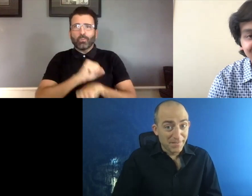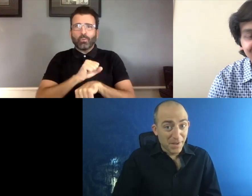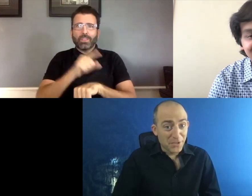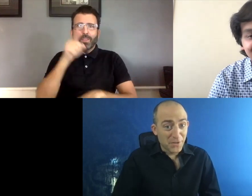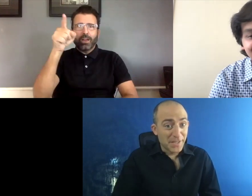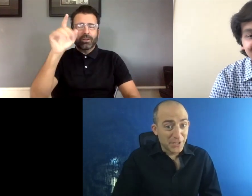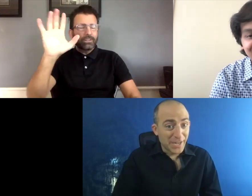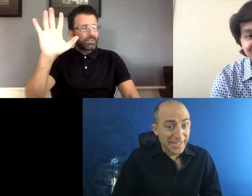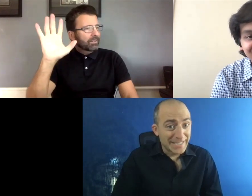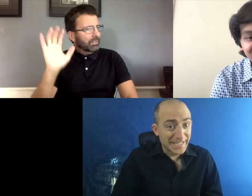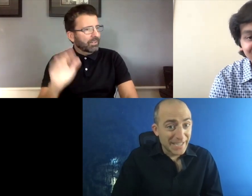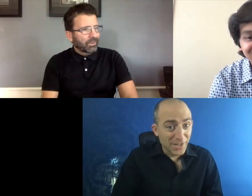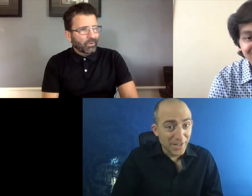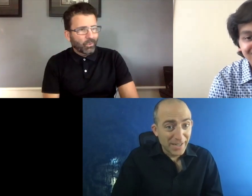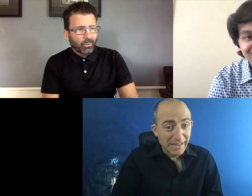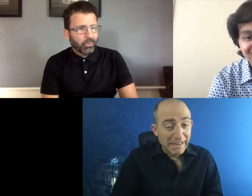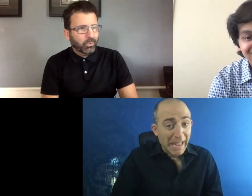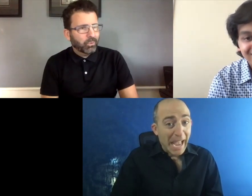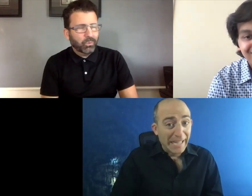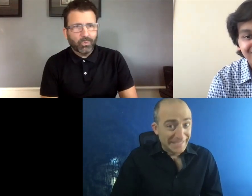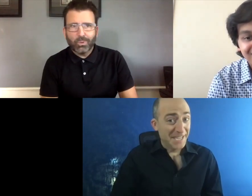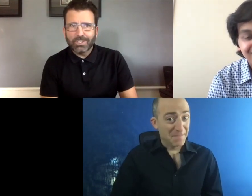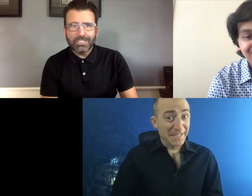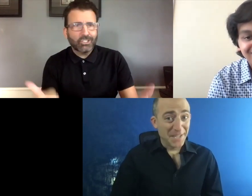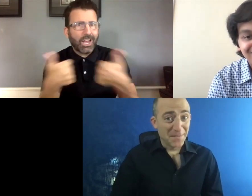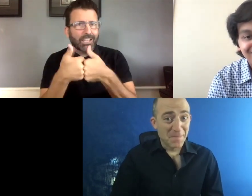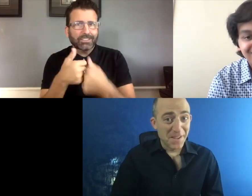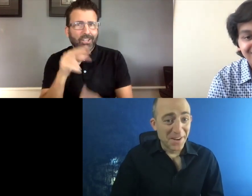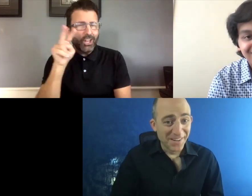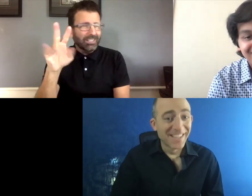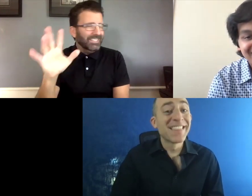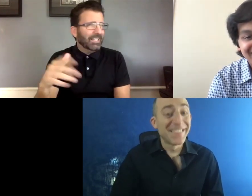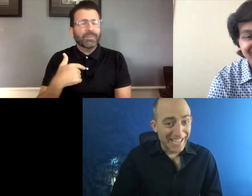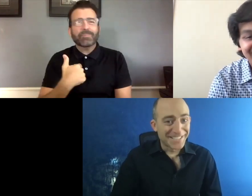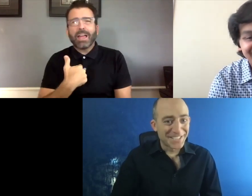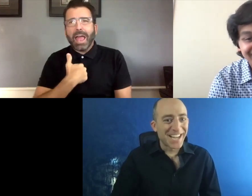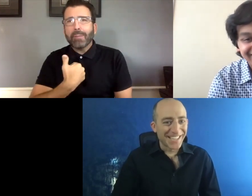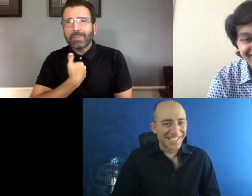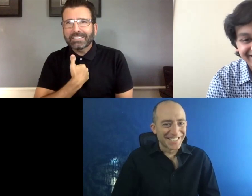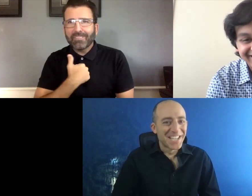on the screen of the Chinese Theater and seeing myself up; there, that's a challenge,